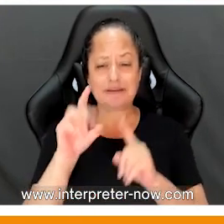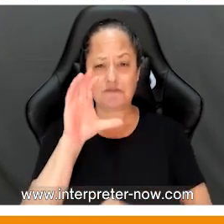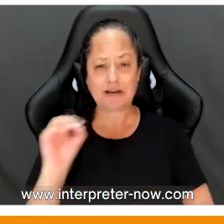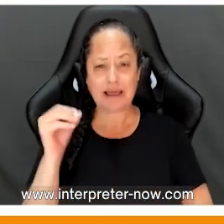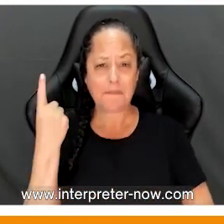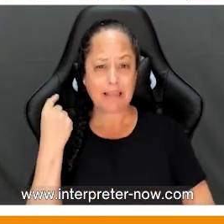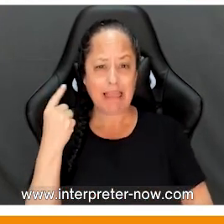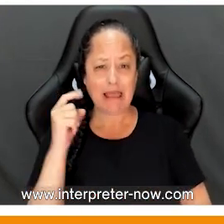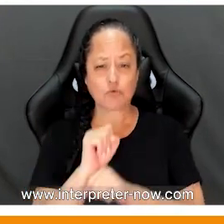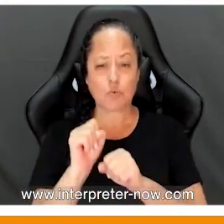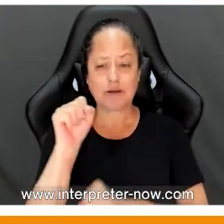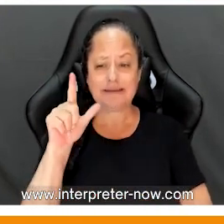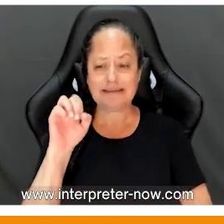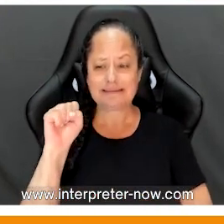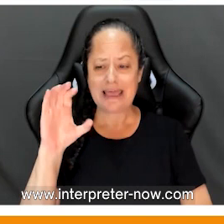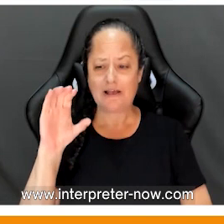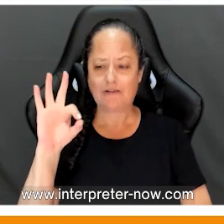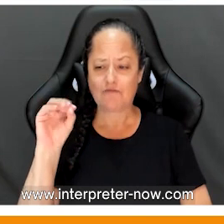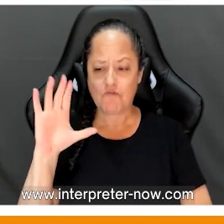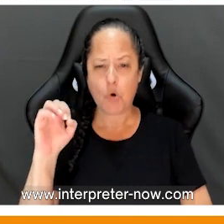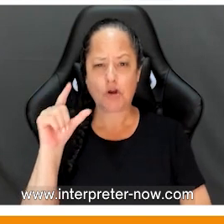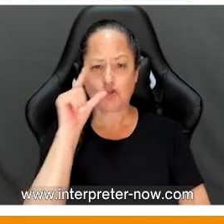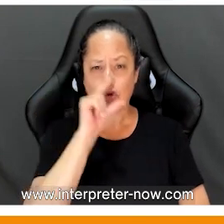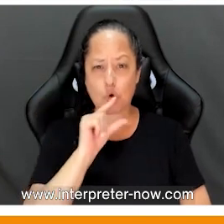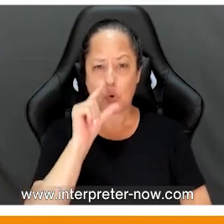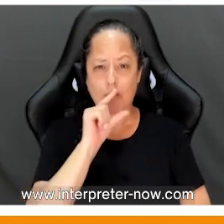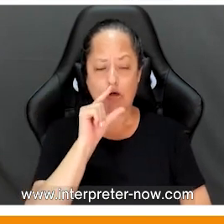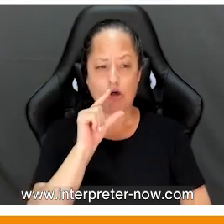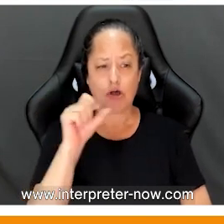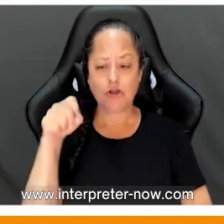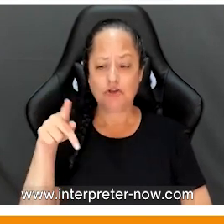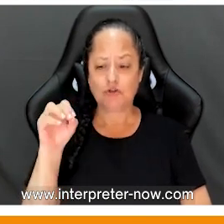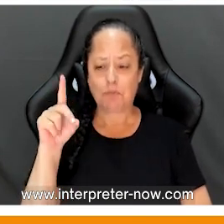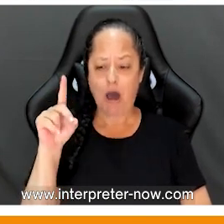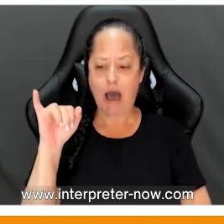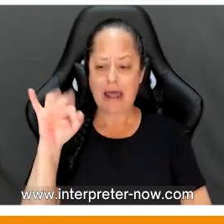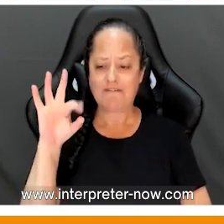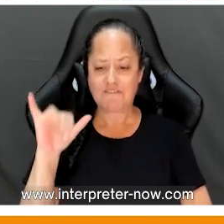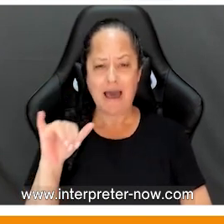I was working with like Salesforce, and Google, and Spotify, and Amazon, a bunch of different